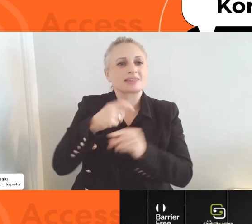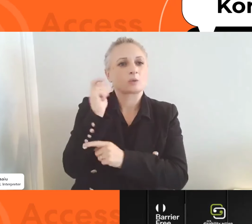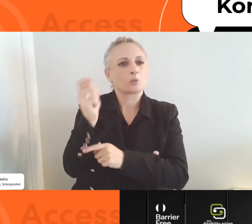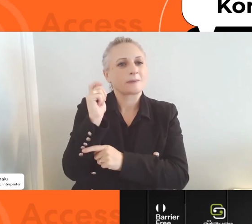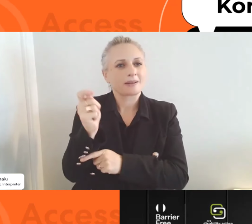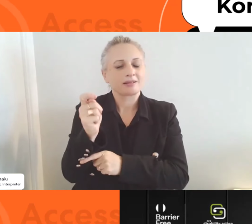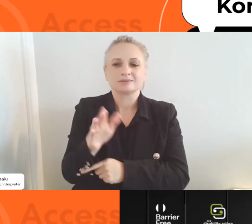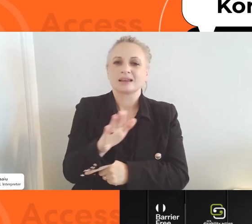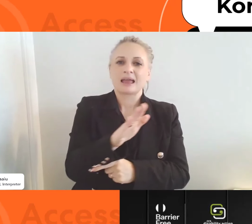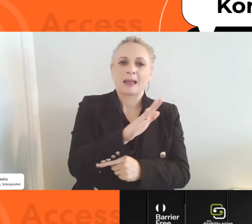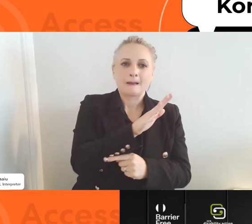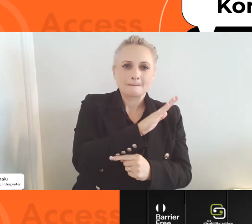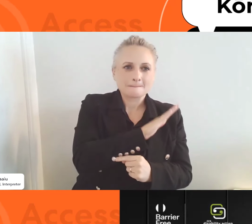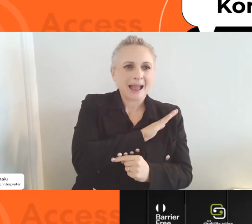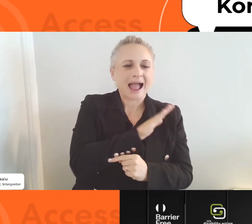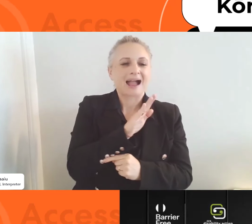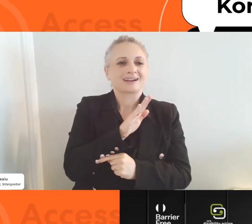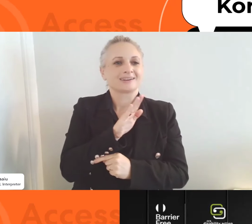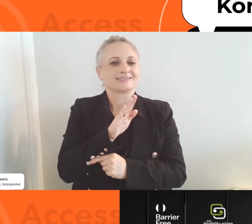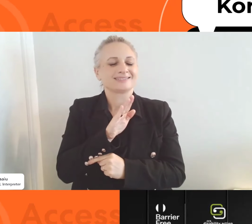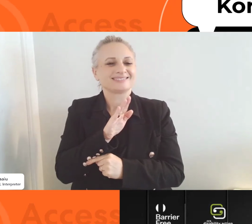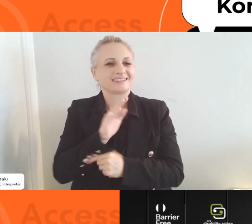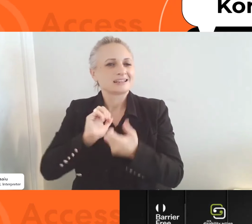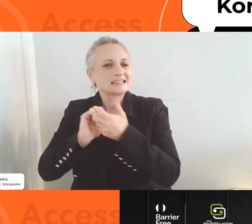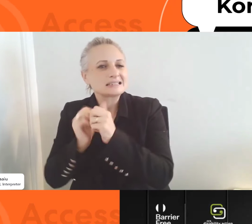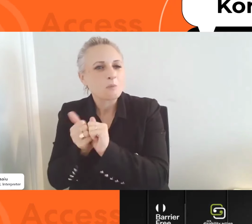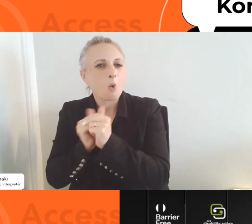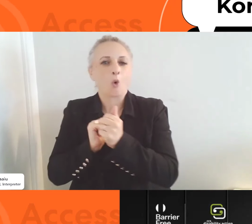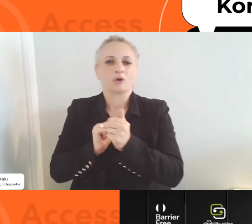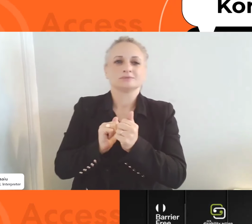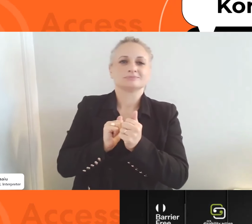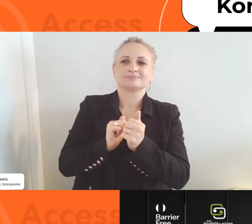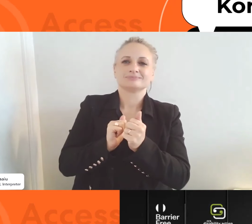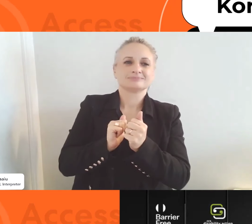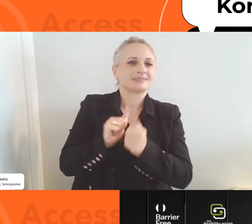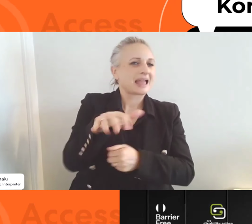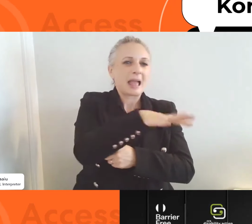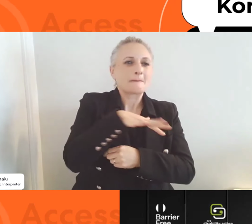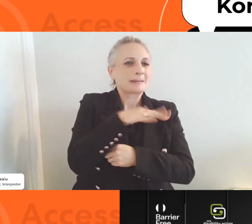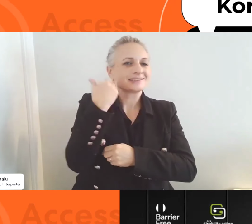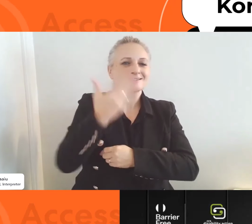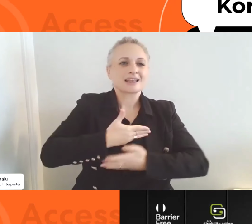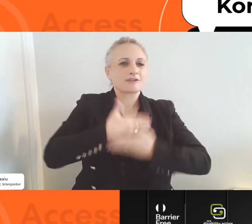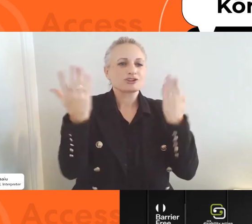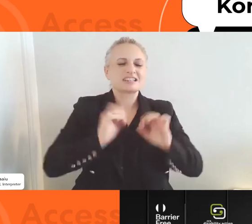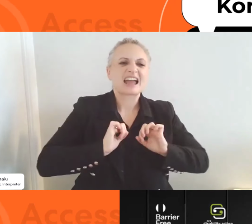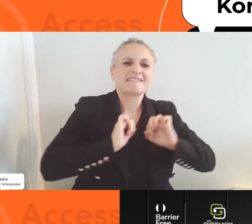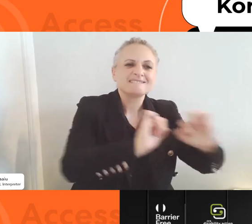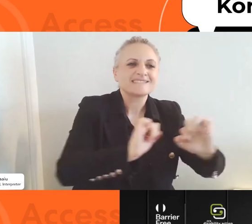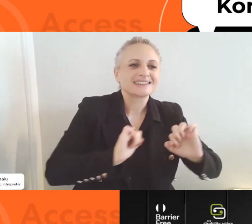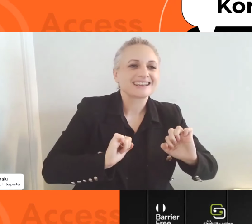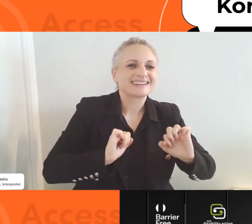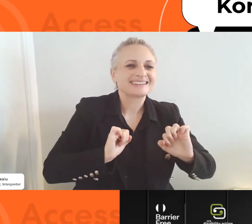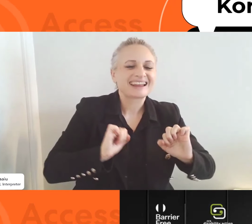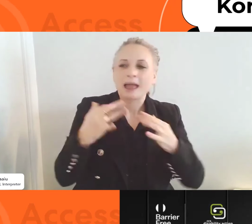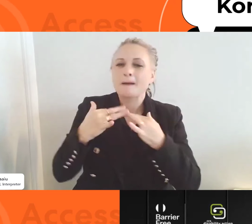it's the buildings we visit every day, it's public toilets, you know,